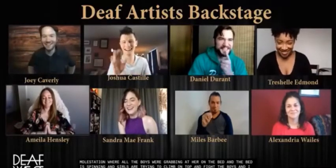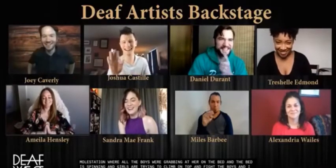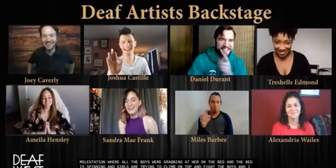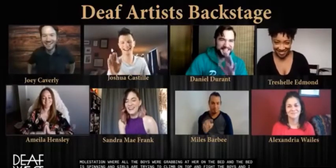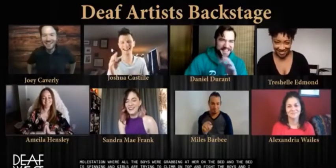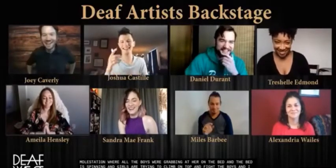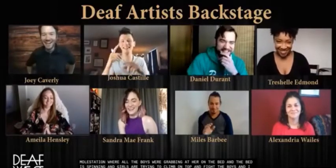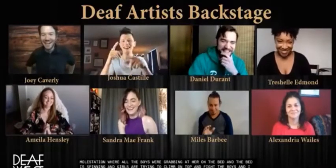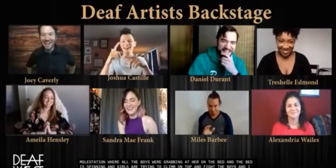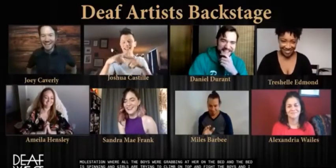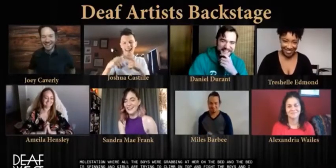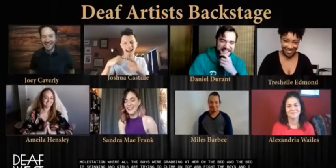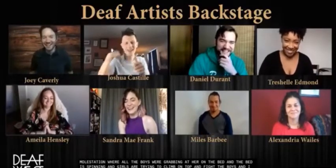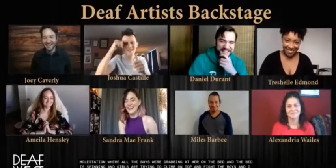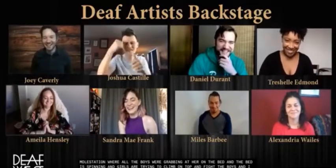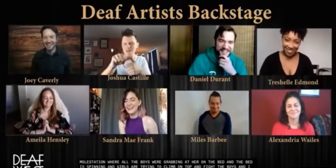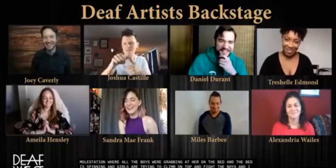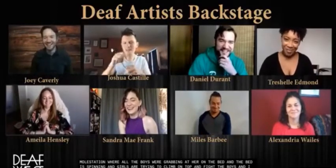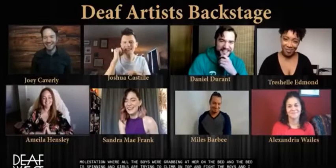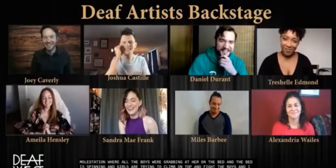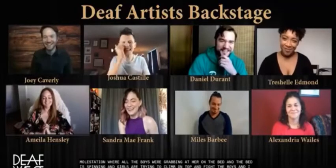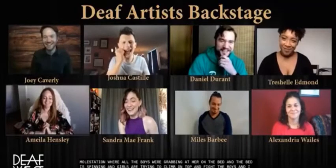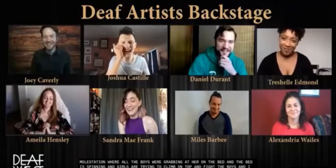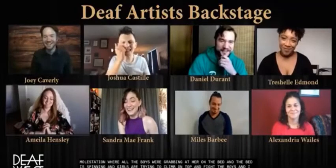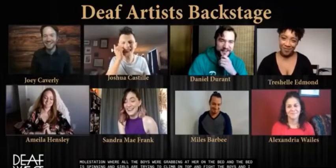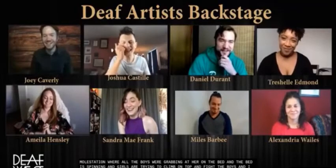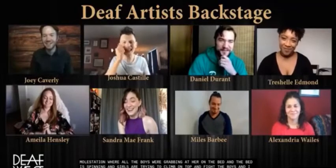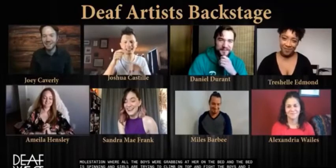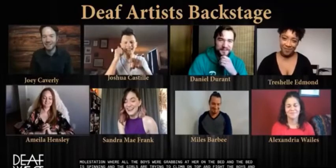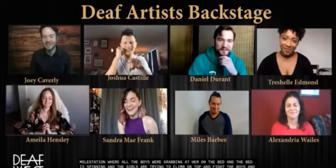It was Daniel's character not Daniel. Josh: Oh, yes. Yes. Yes, of course.